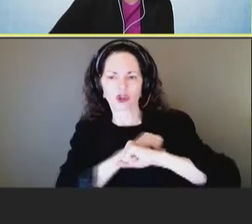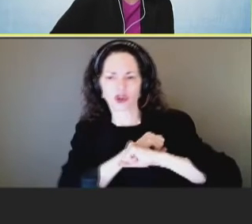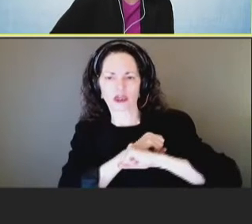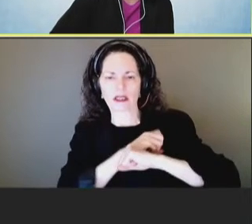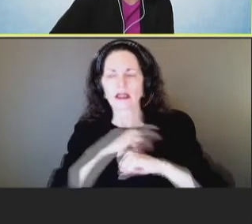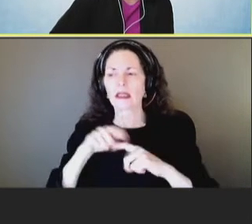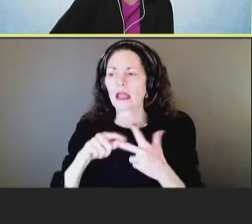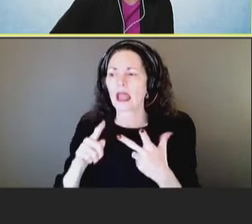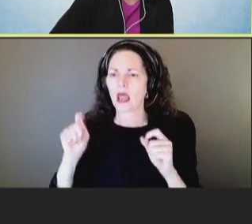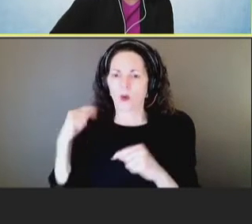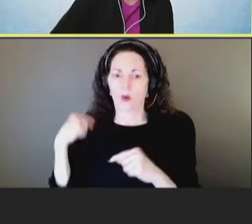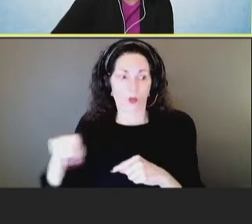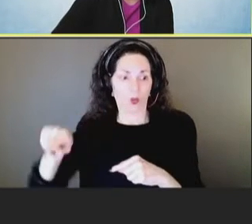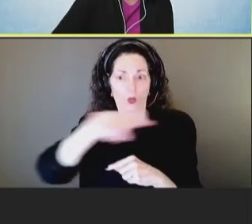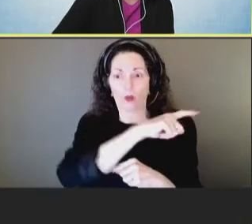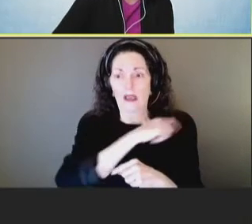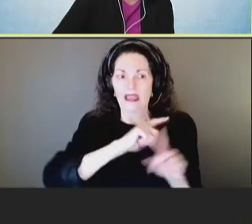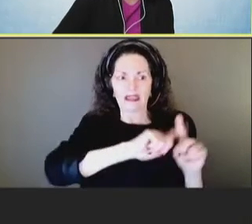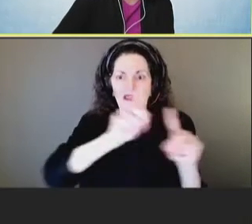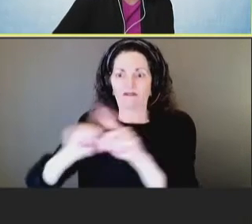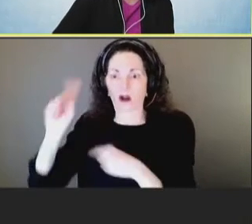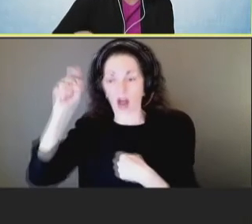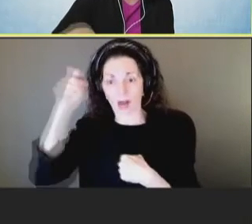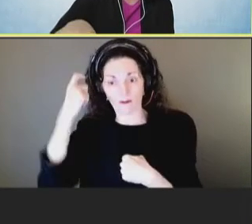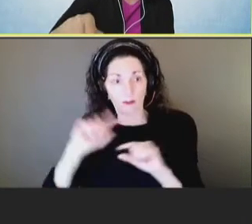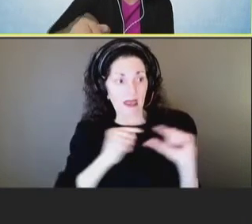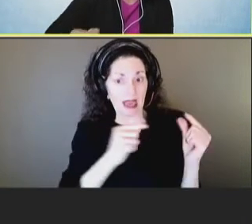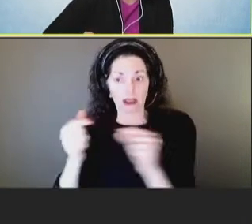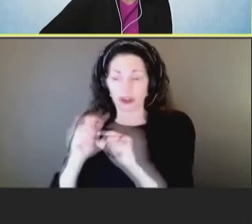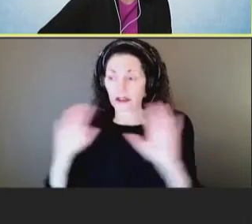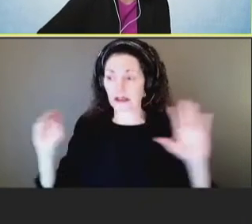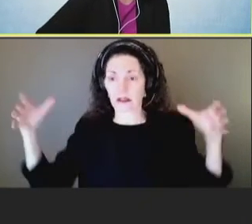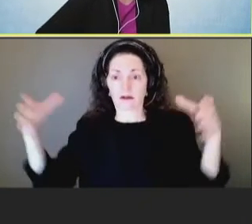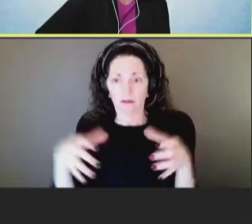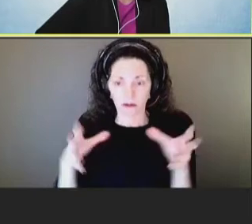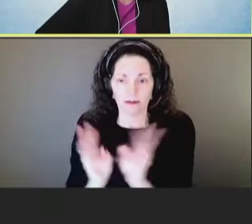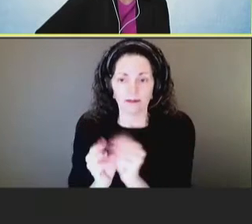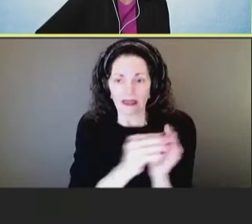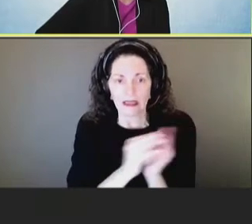the surveillance and epidemiological data, not just on the seasonal influenza virus side, but